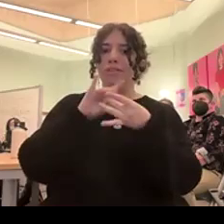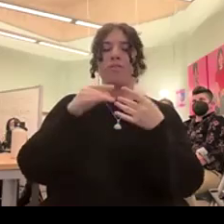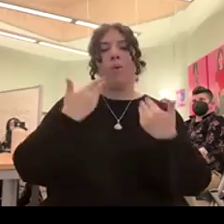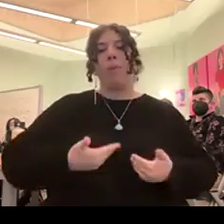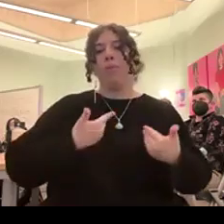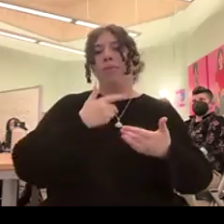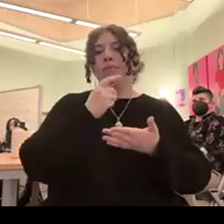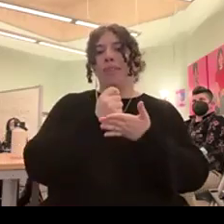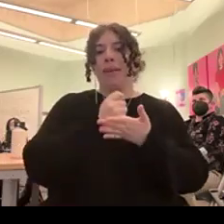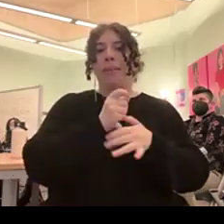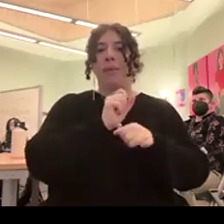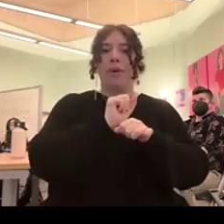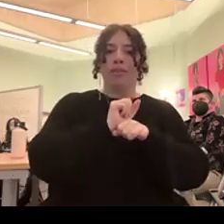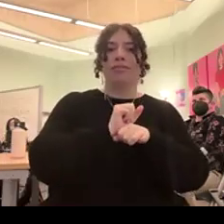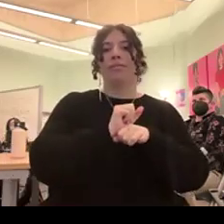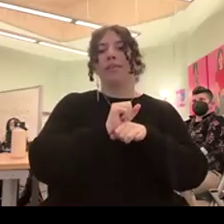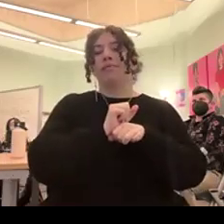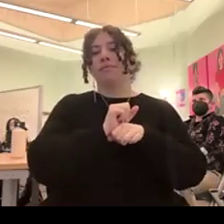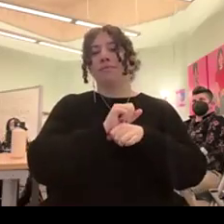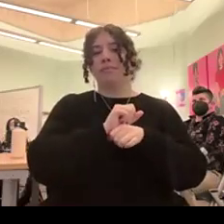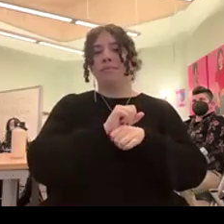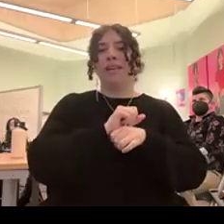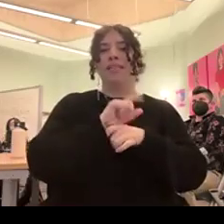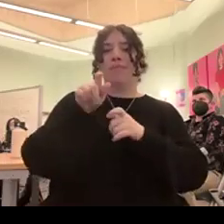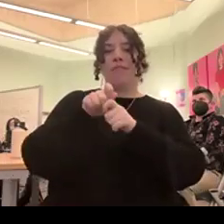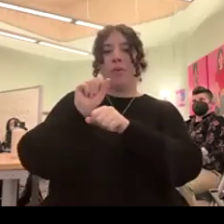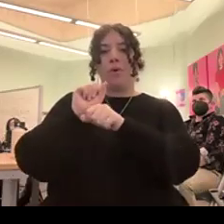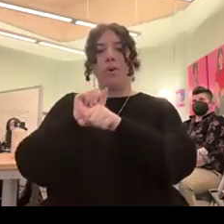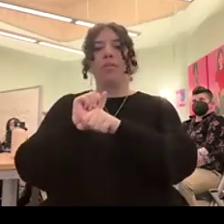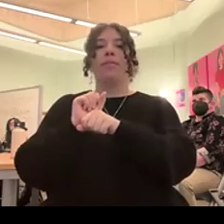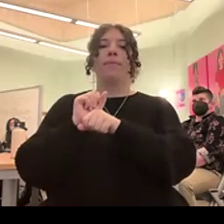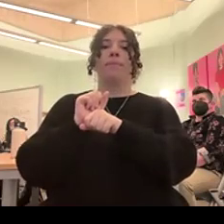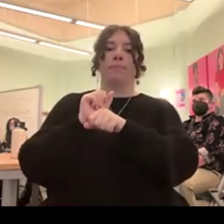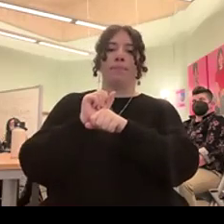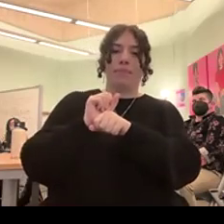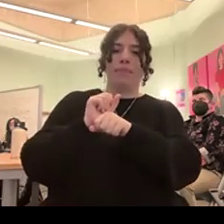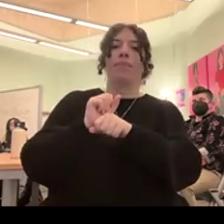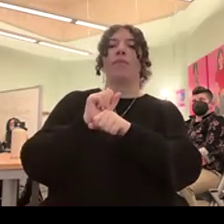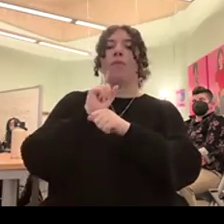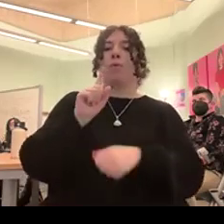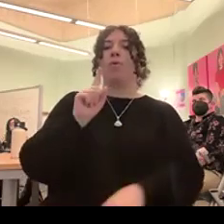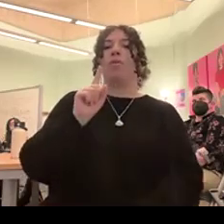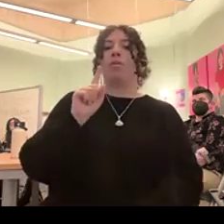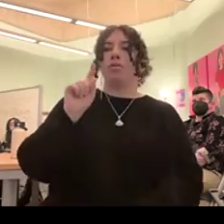I also am doing therapy work and doing work specifically for sick, mad, disabled, queer,